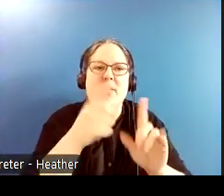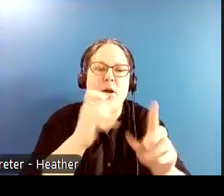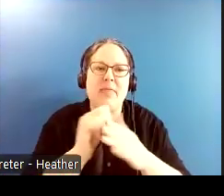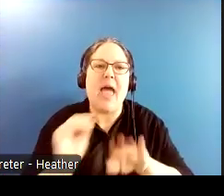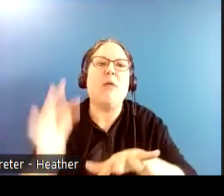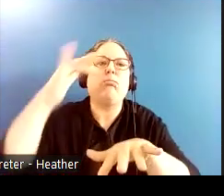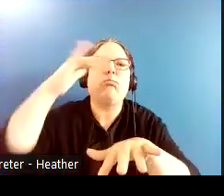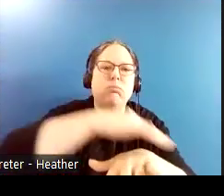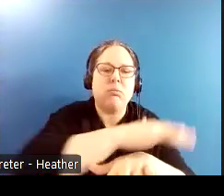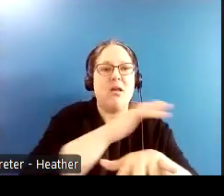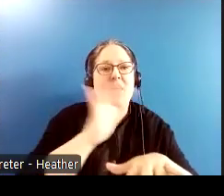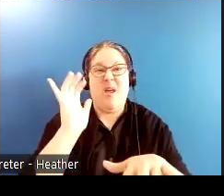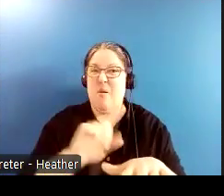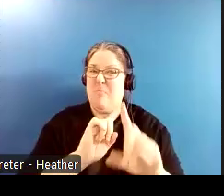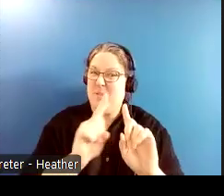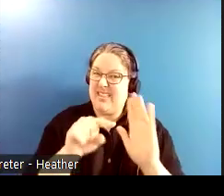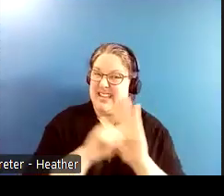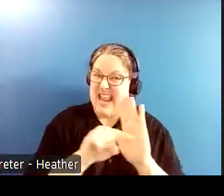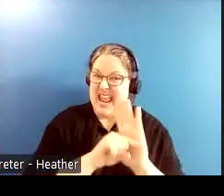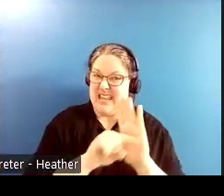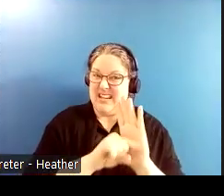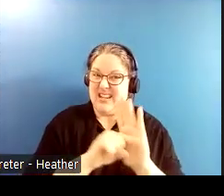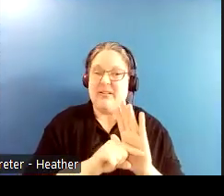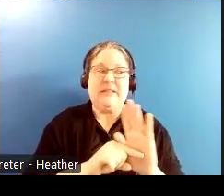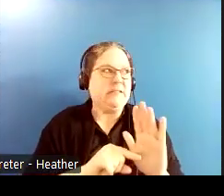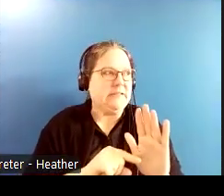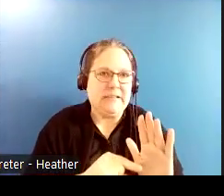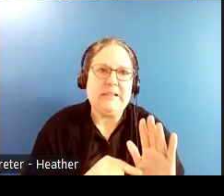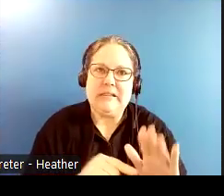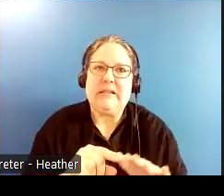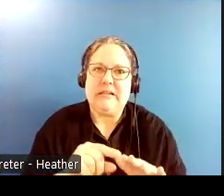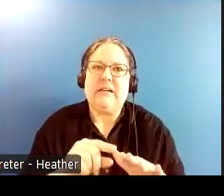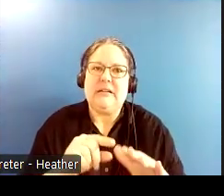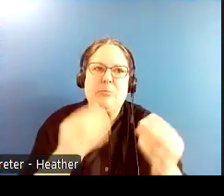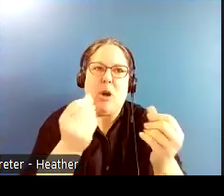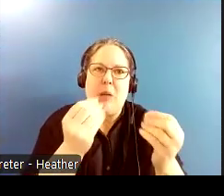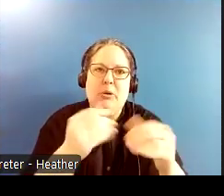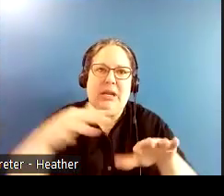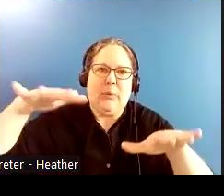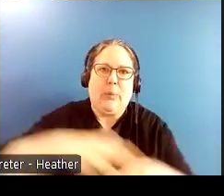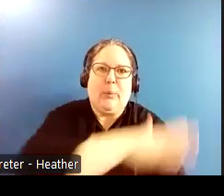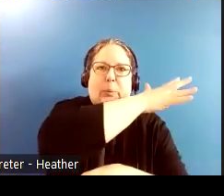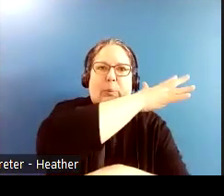particular floods also are so violent that they wash away property markers. So imagine like you